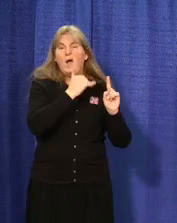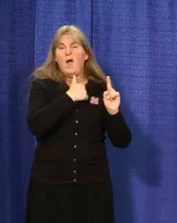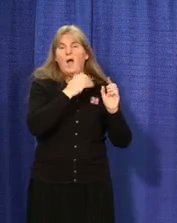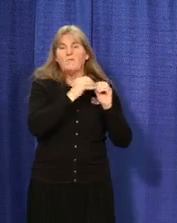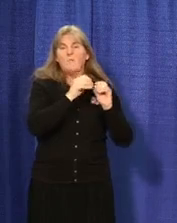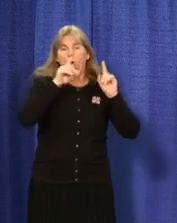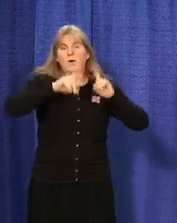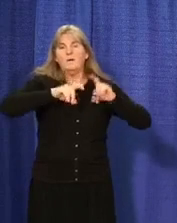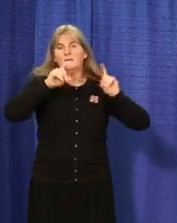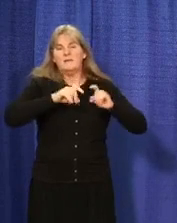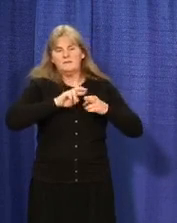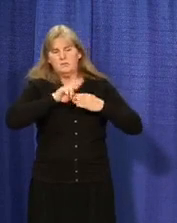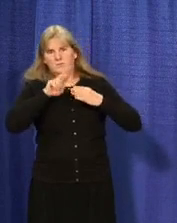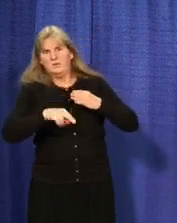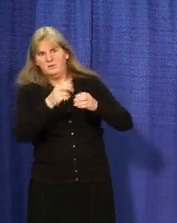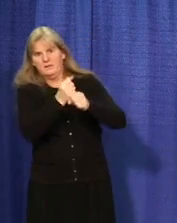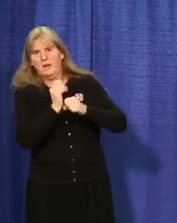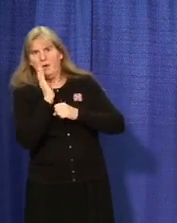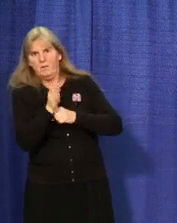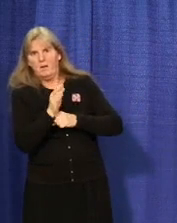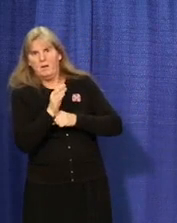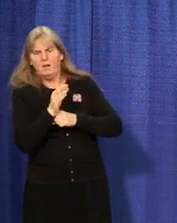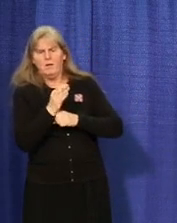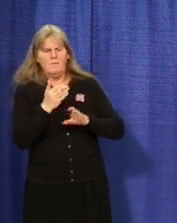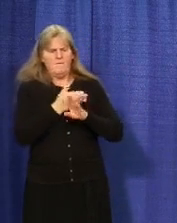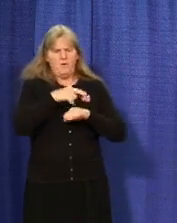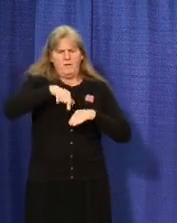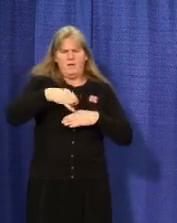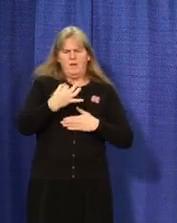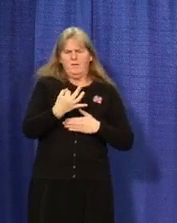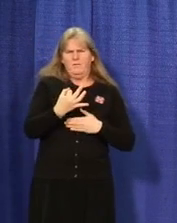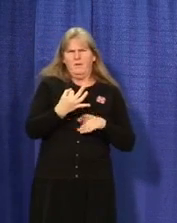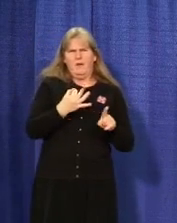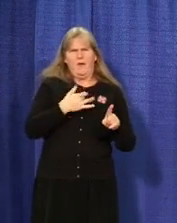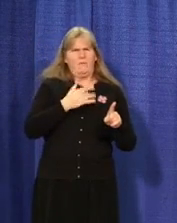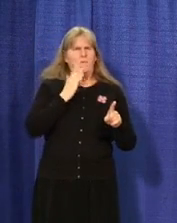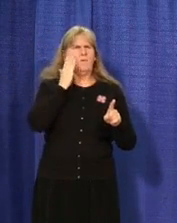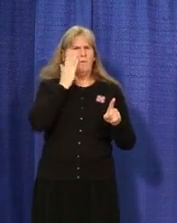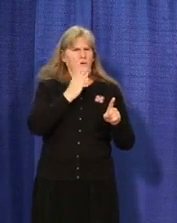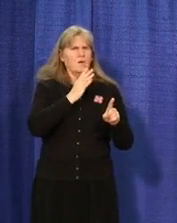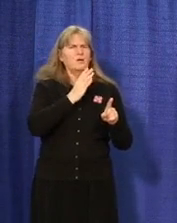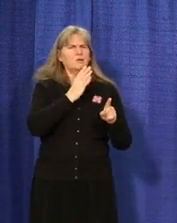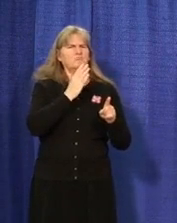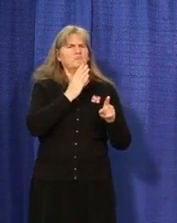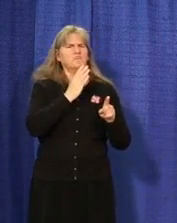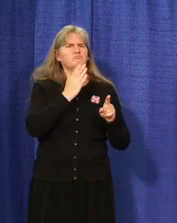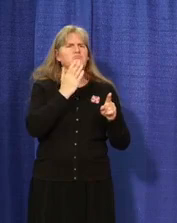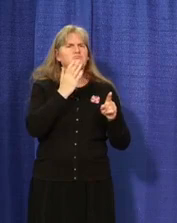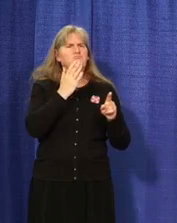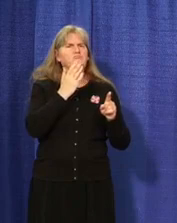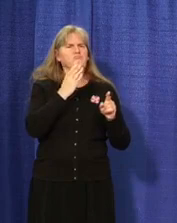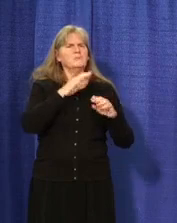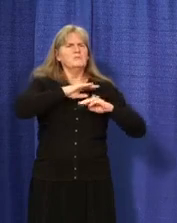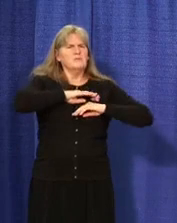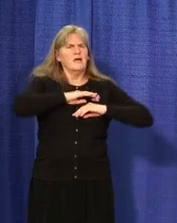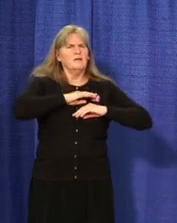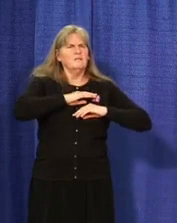days in by the end of the week, I think we will have completed testing on at least the people